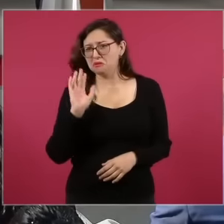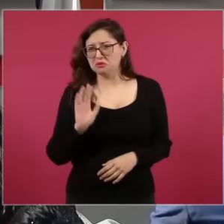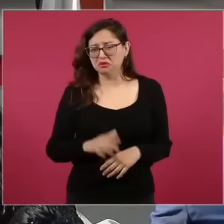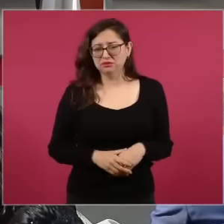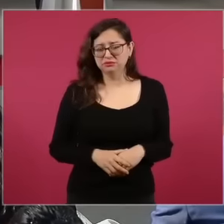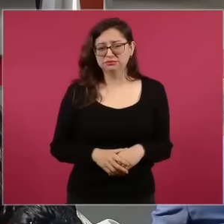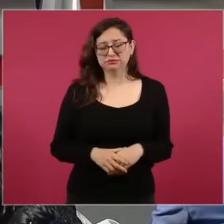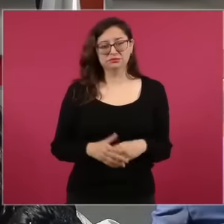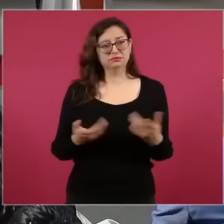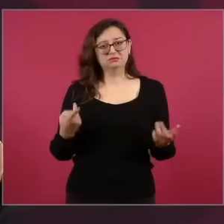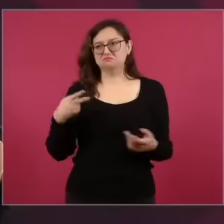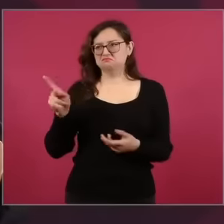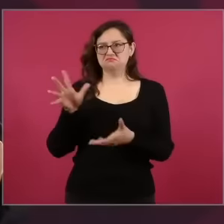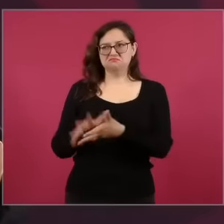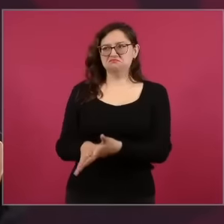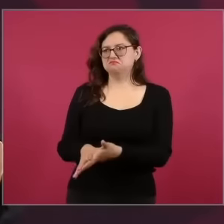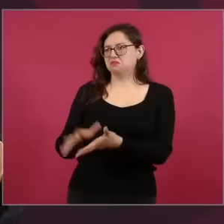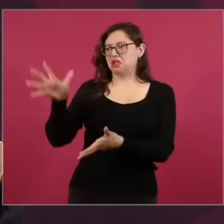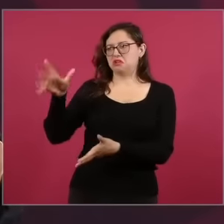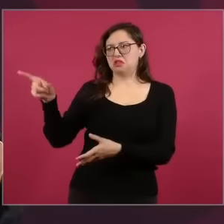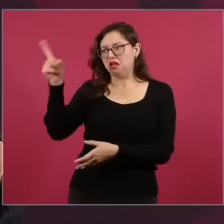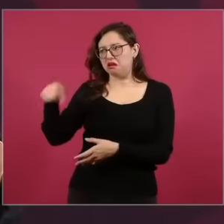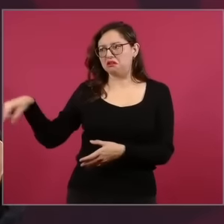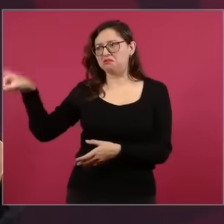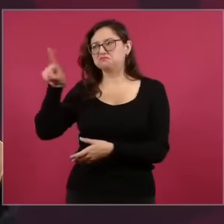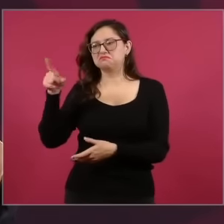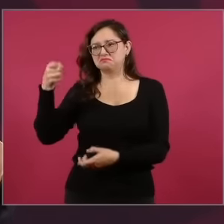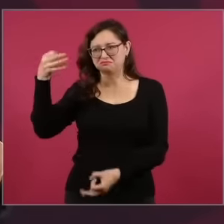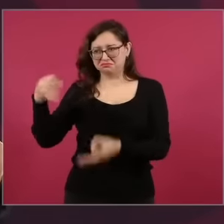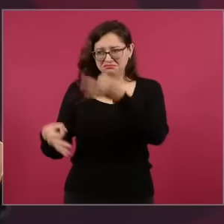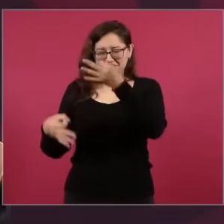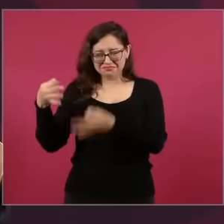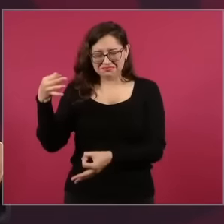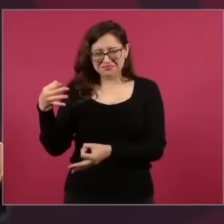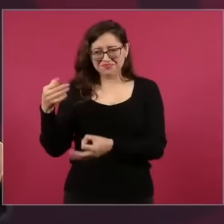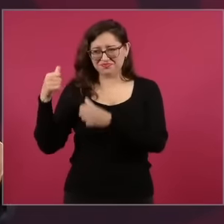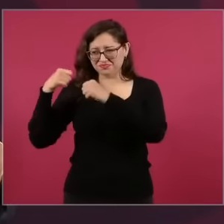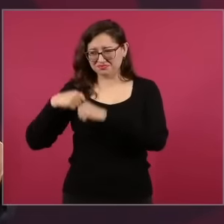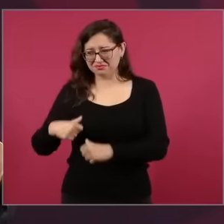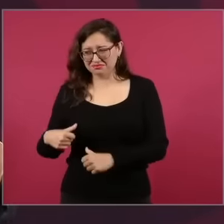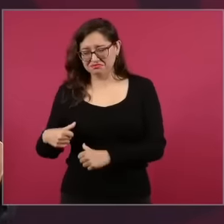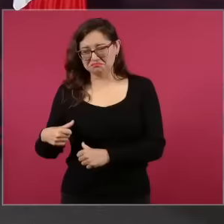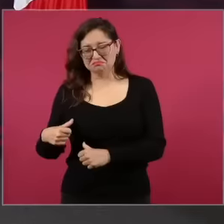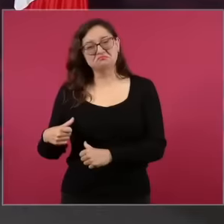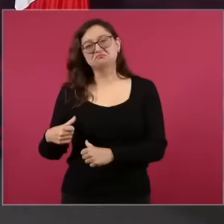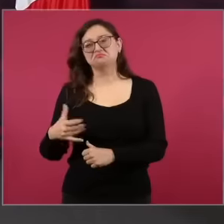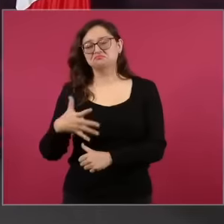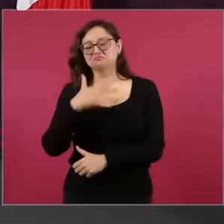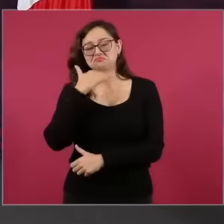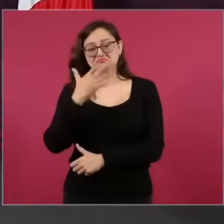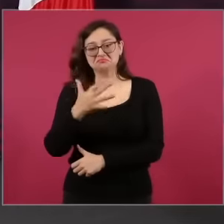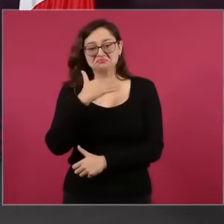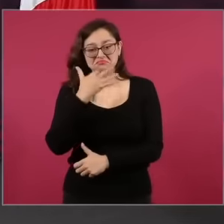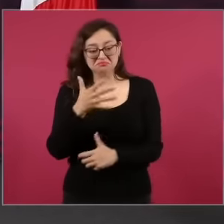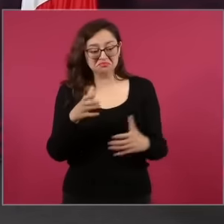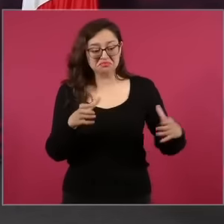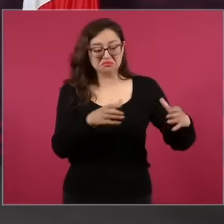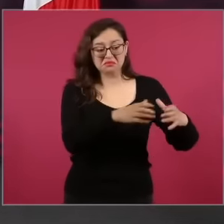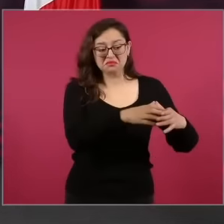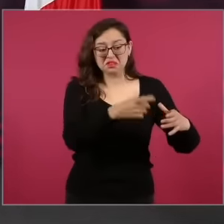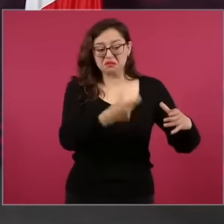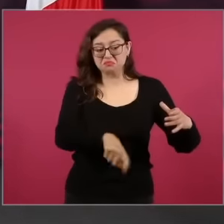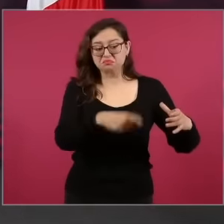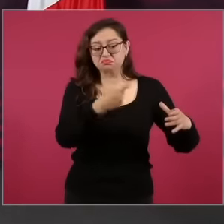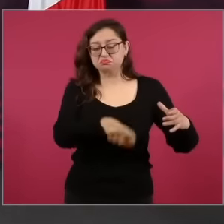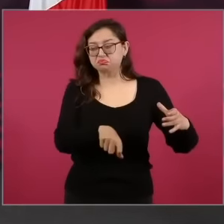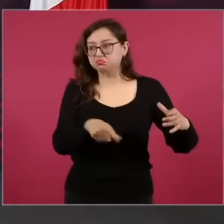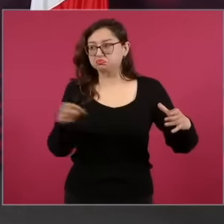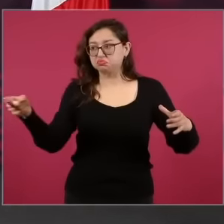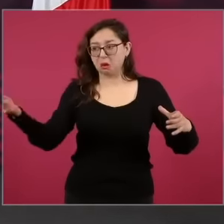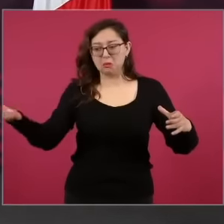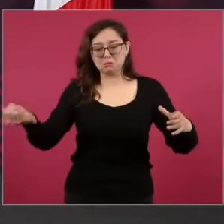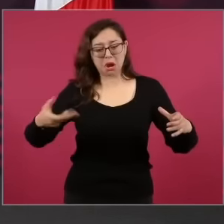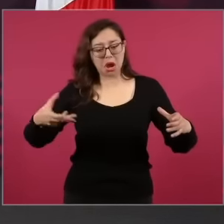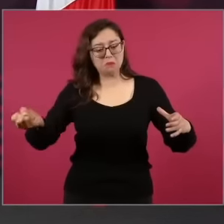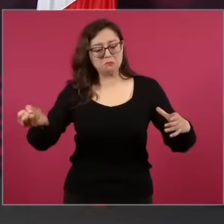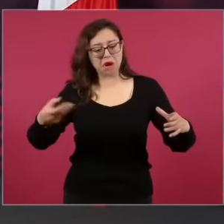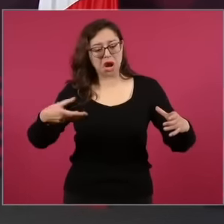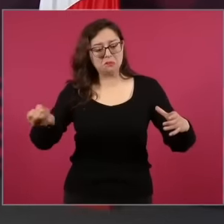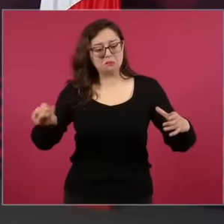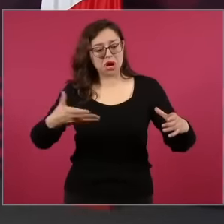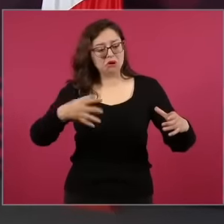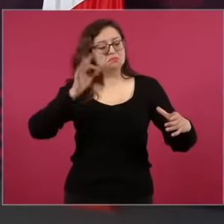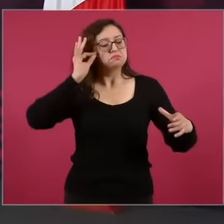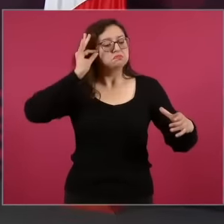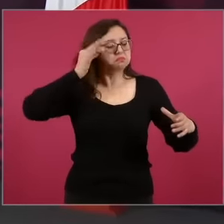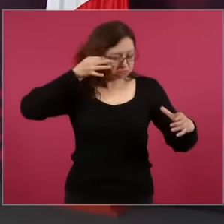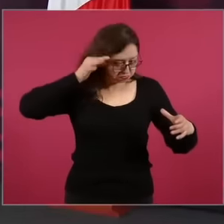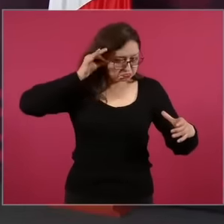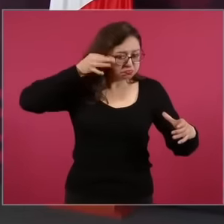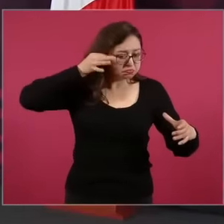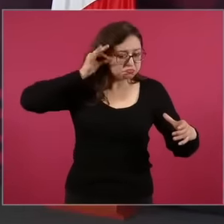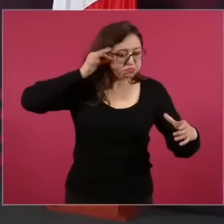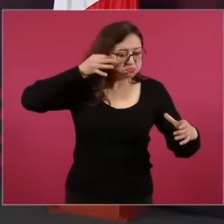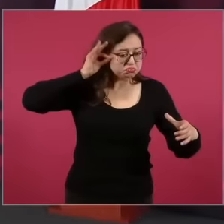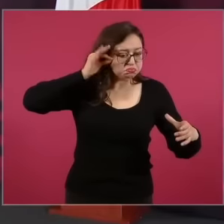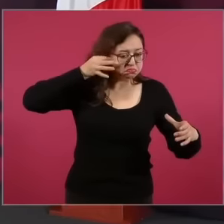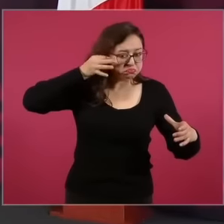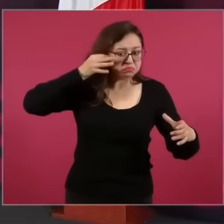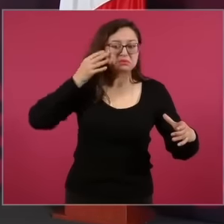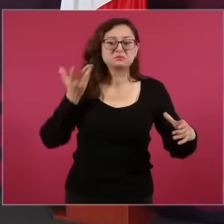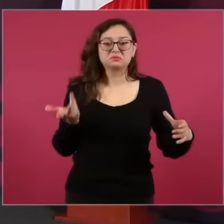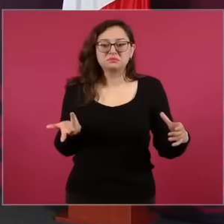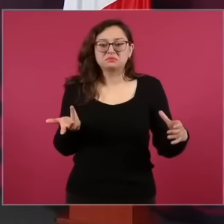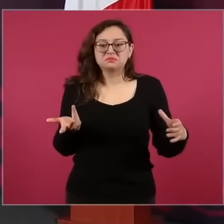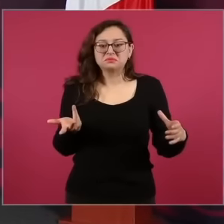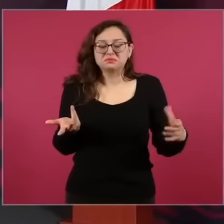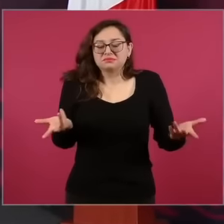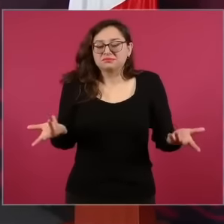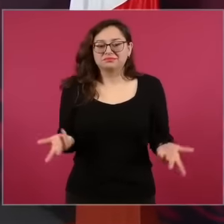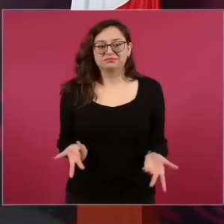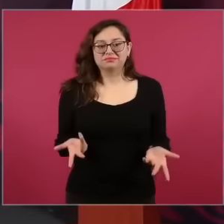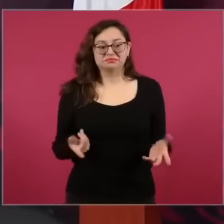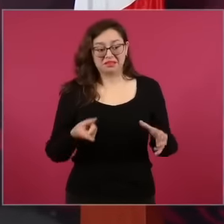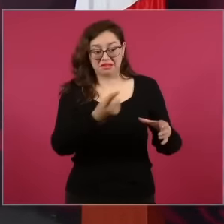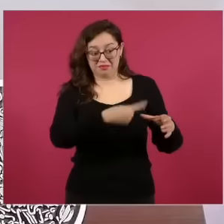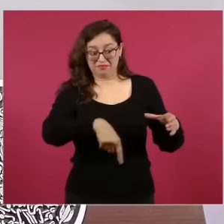are at the service of a rapacious minority that has dedicated themselves to looting the country that are